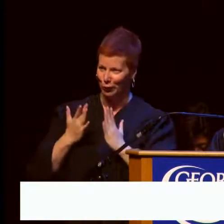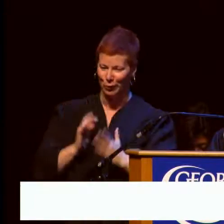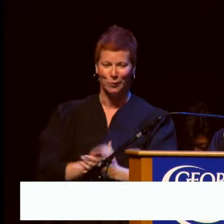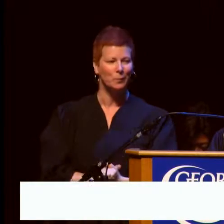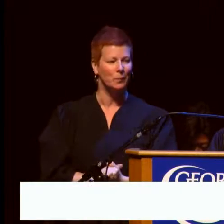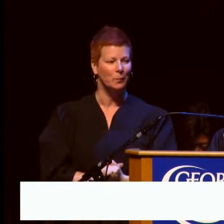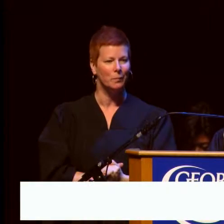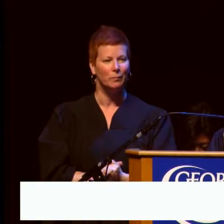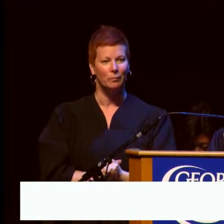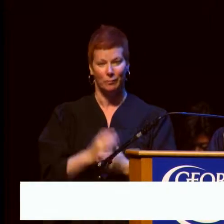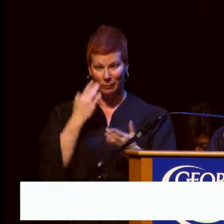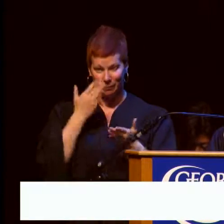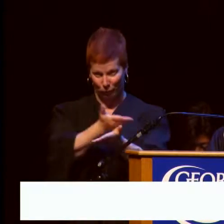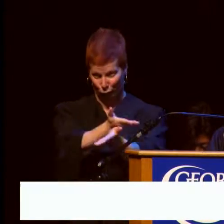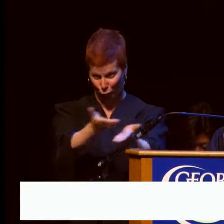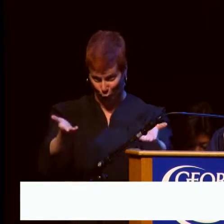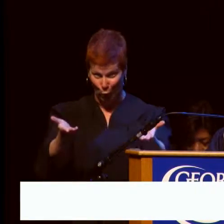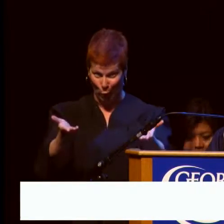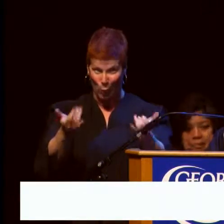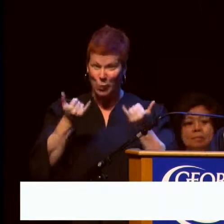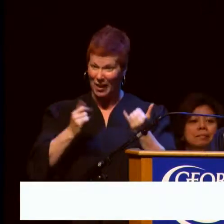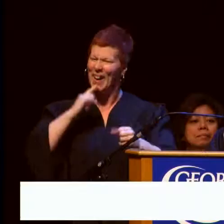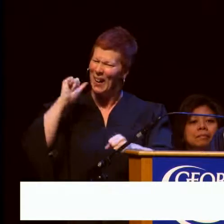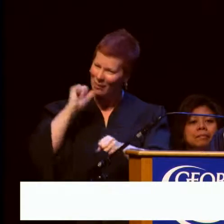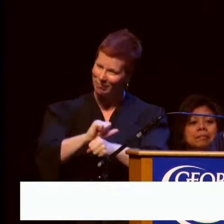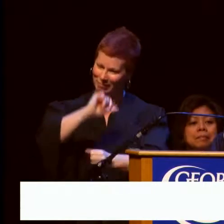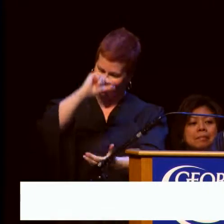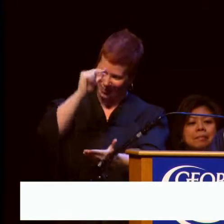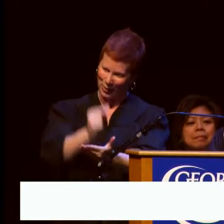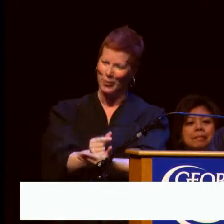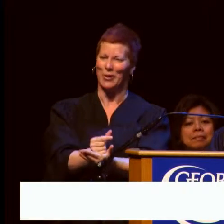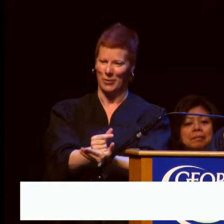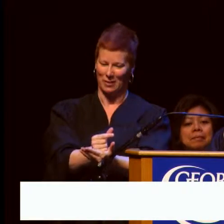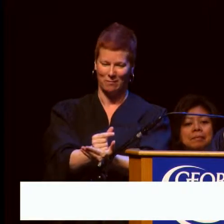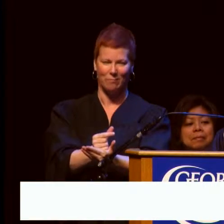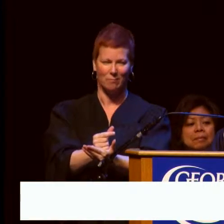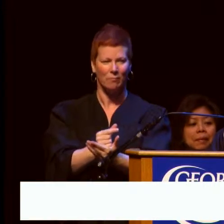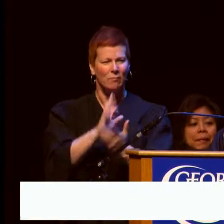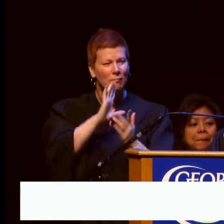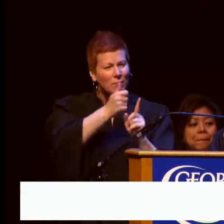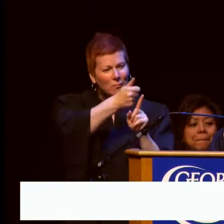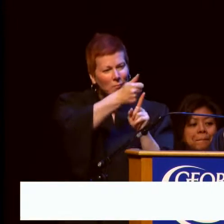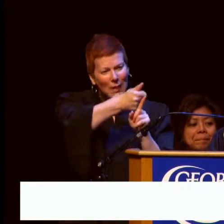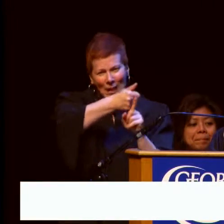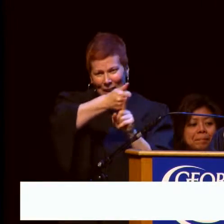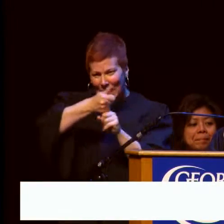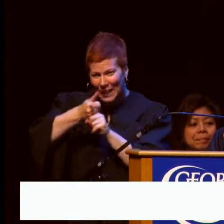GRADUATES, AND YOU ARE NOW GRADUATES, EACH OF YOU HERE TODAY HAS COMPLETED A LONG